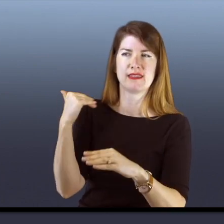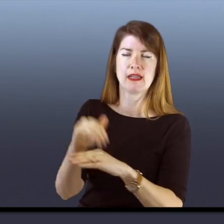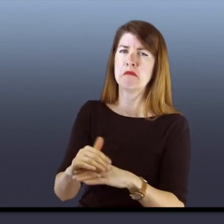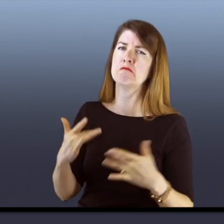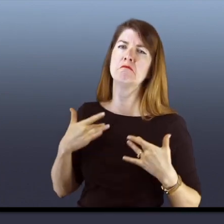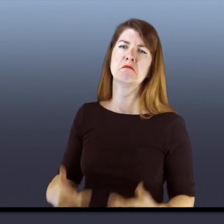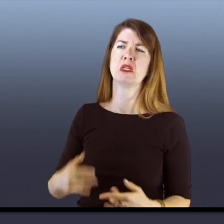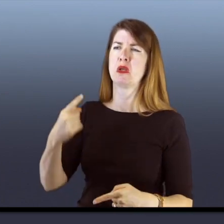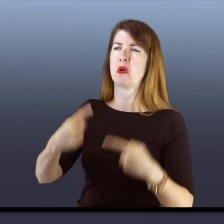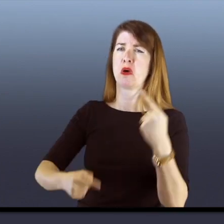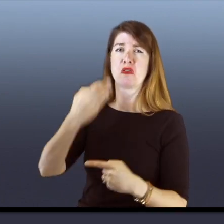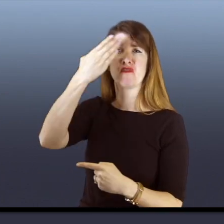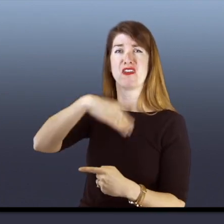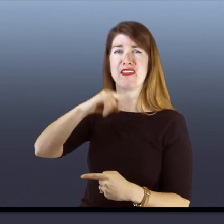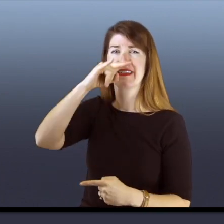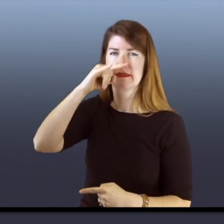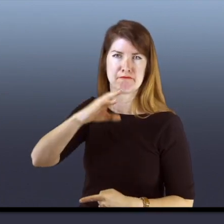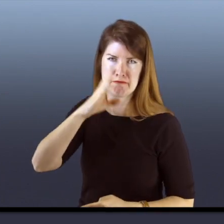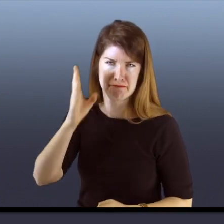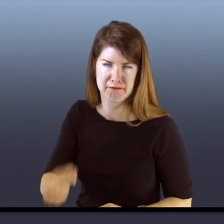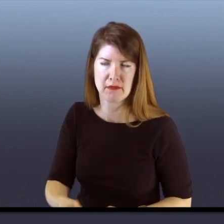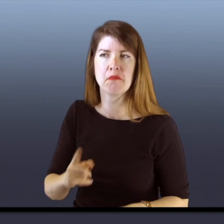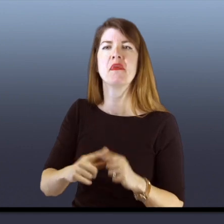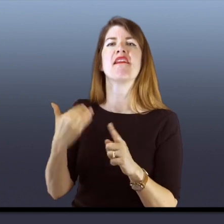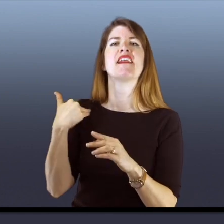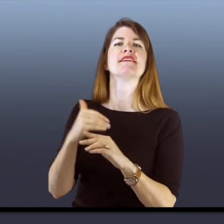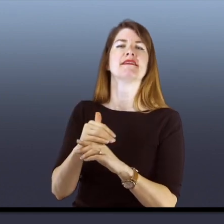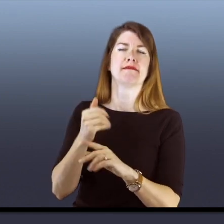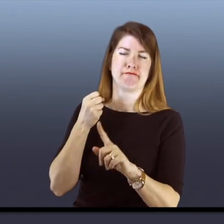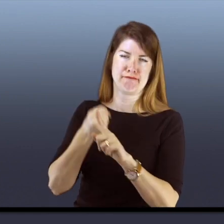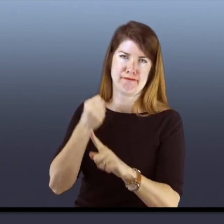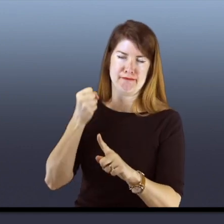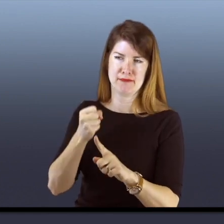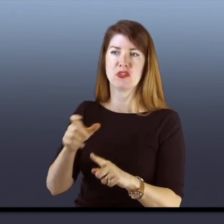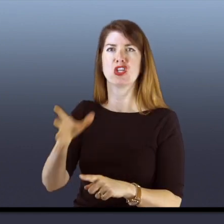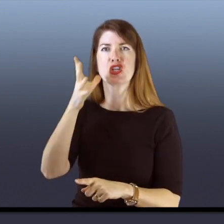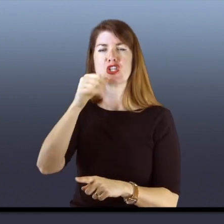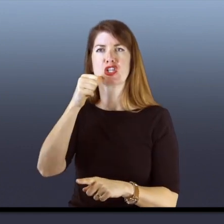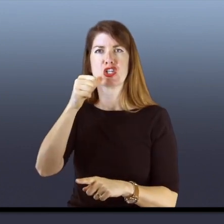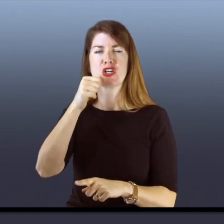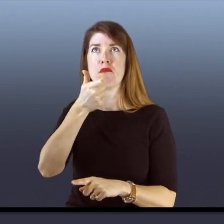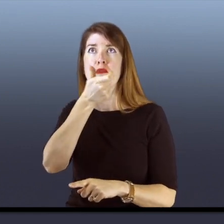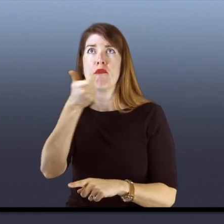normally they don't argue in front of the kids, but last night they did. And so the little girl was upset about that.